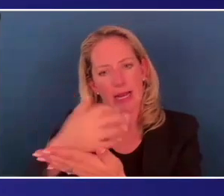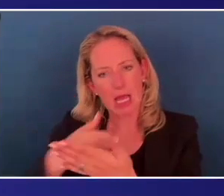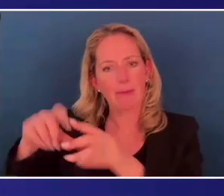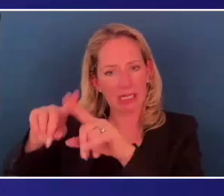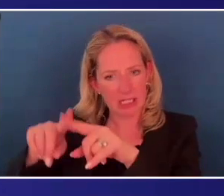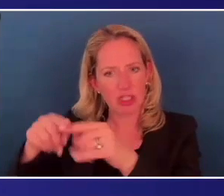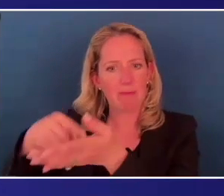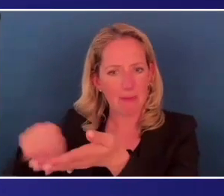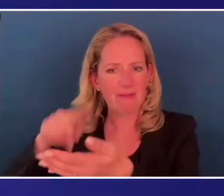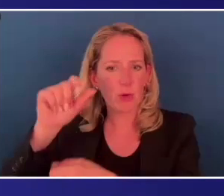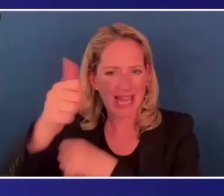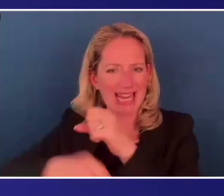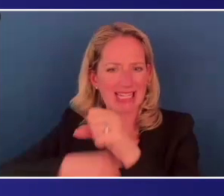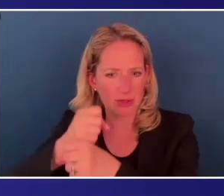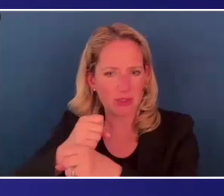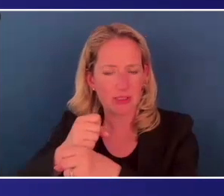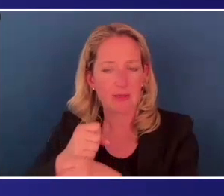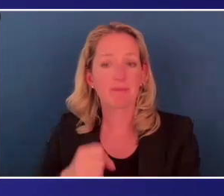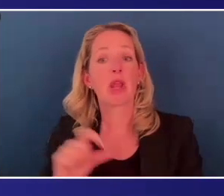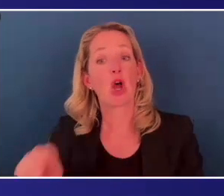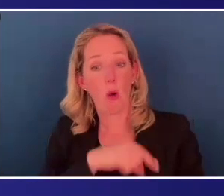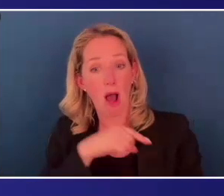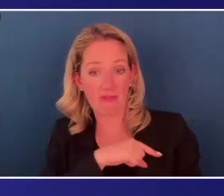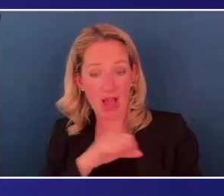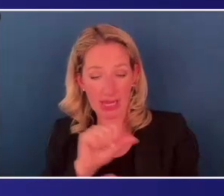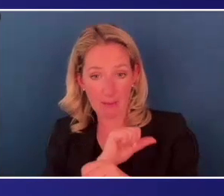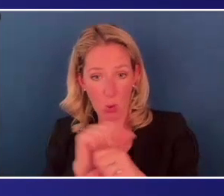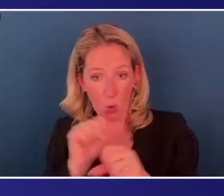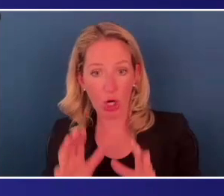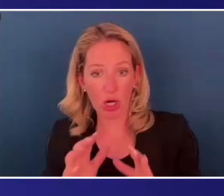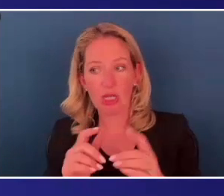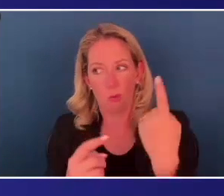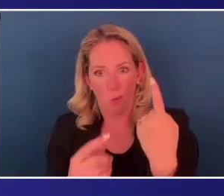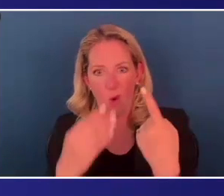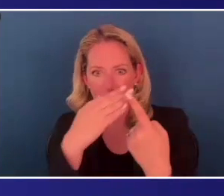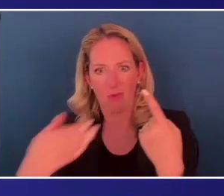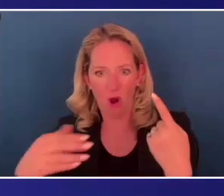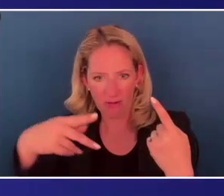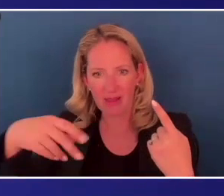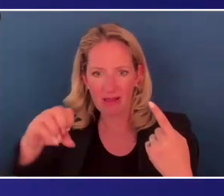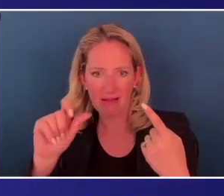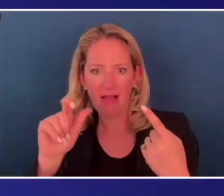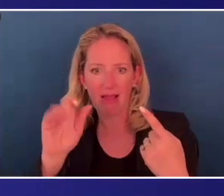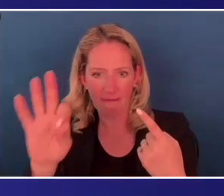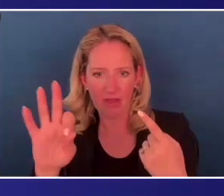The definition of qualifying employer is one aspect of PSLF. Upon which borrowers like me have relied.